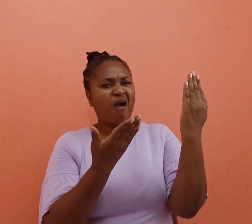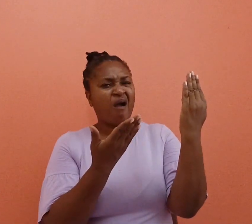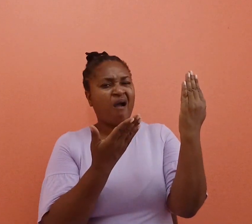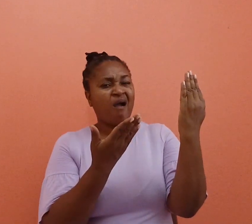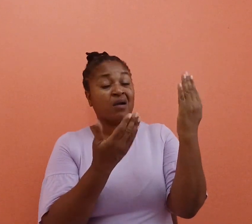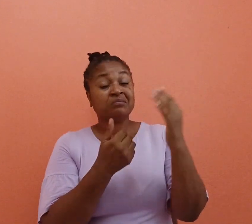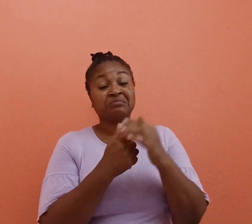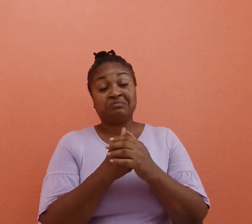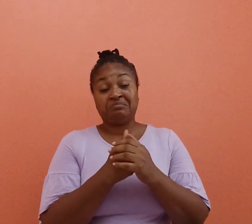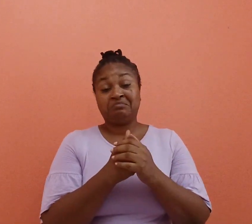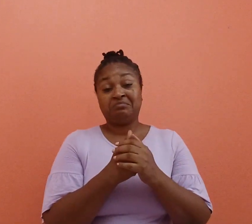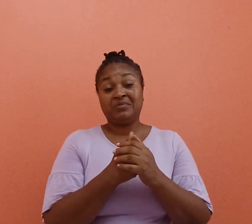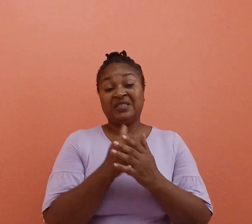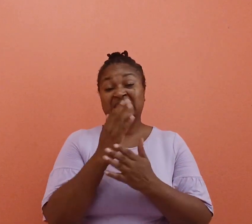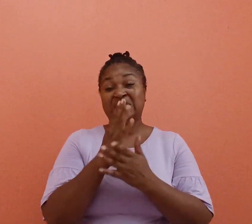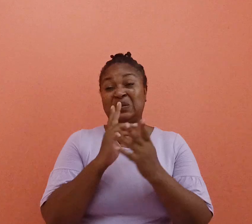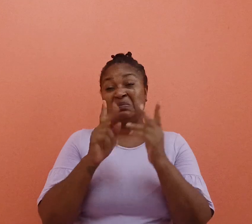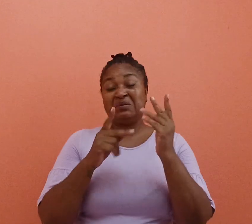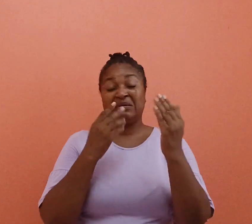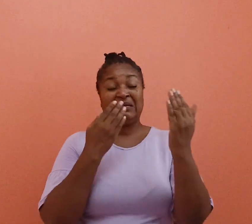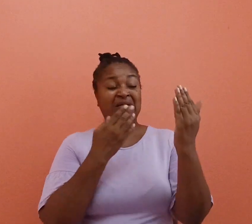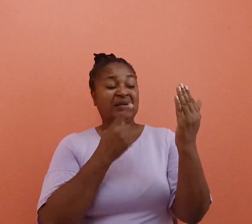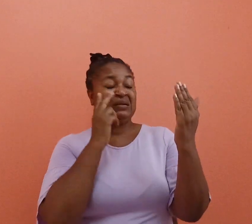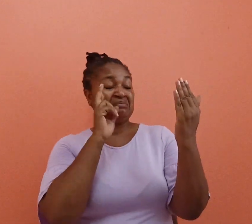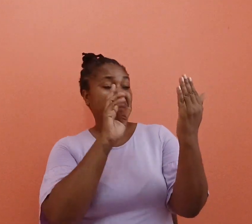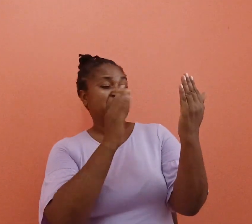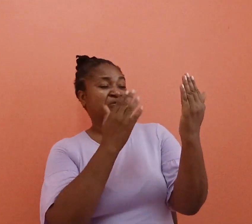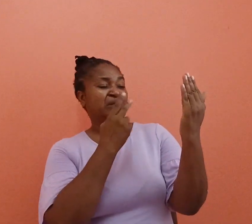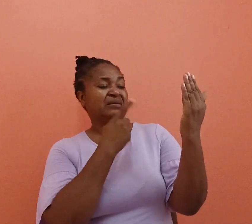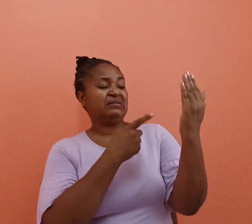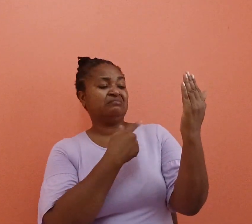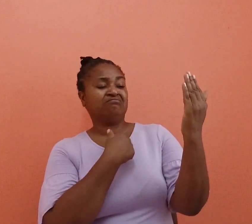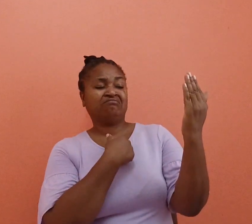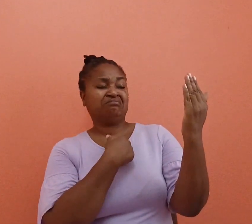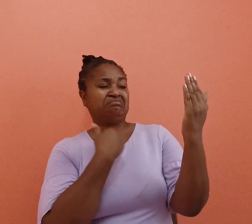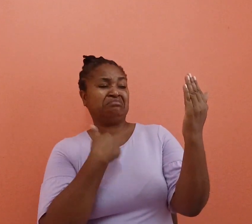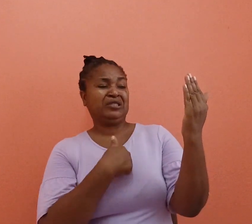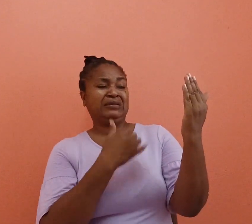Some people see mistakes.